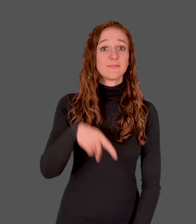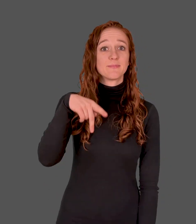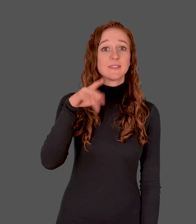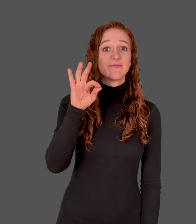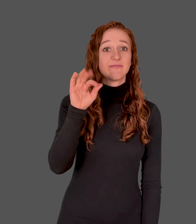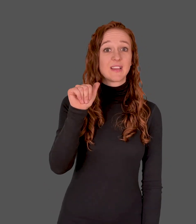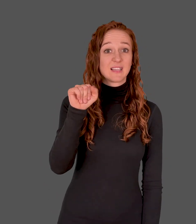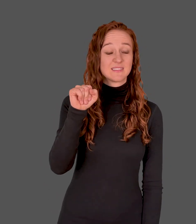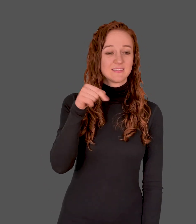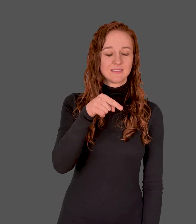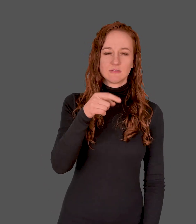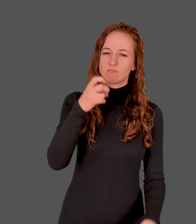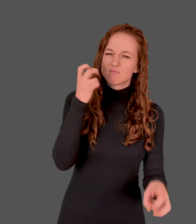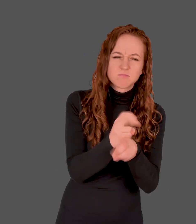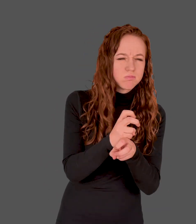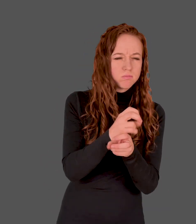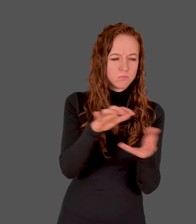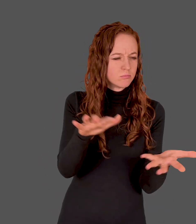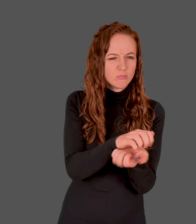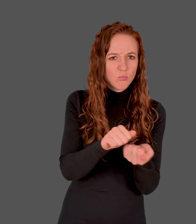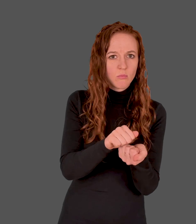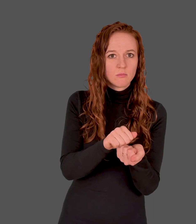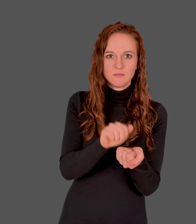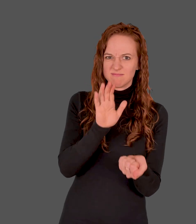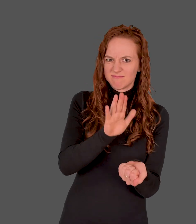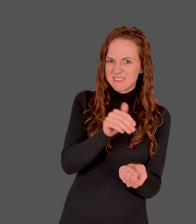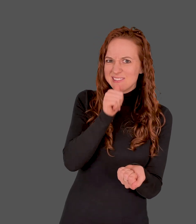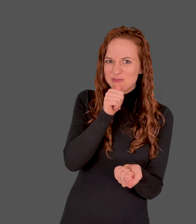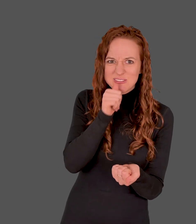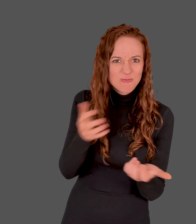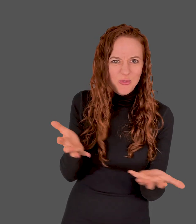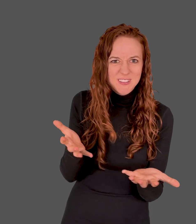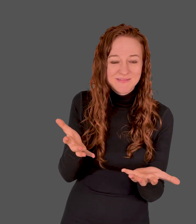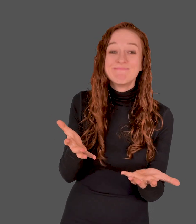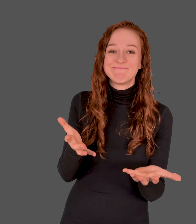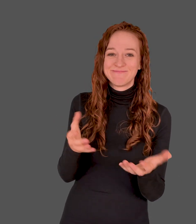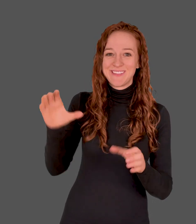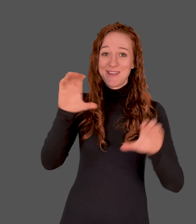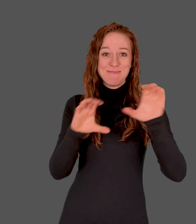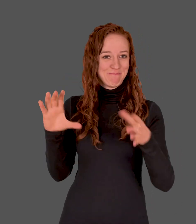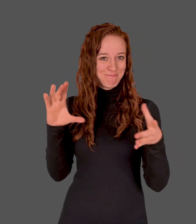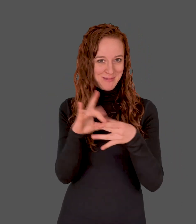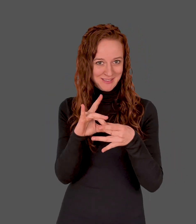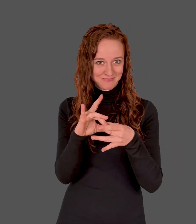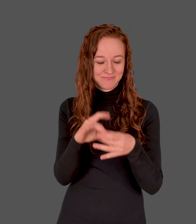The secret to PFAS’s indestructibility lies in its chemical bonds.